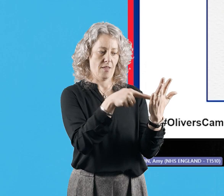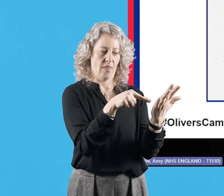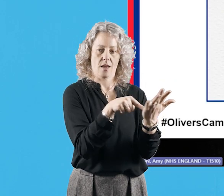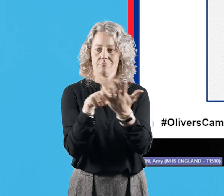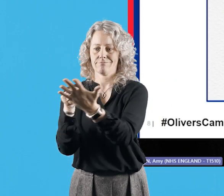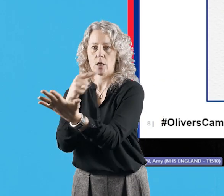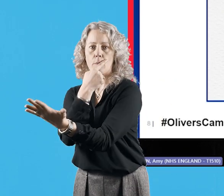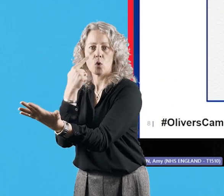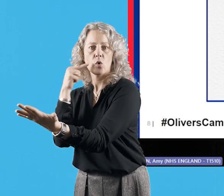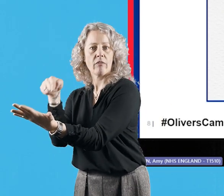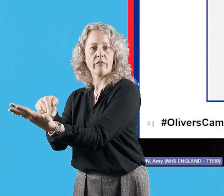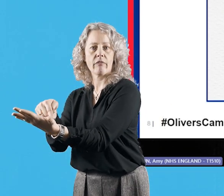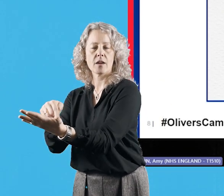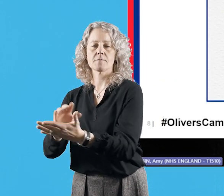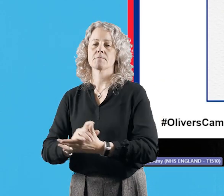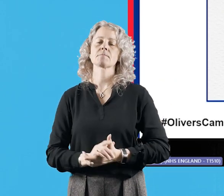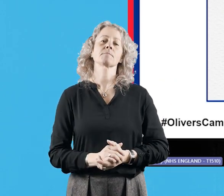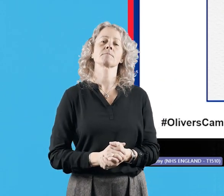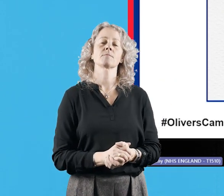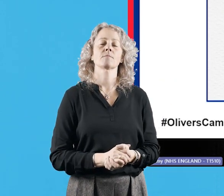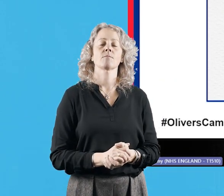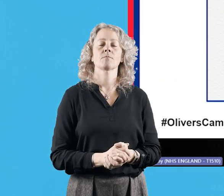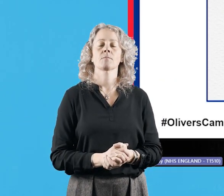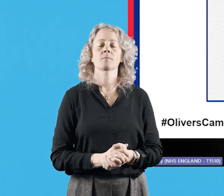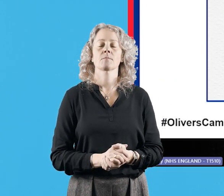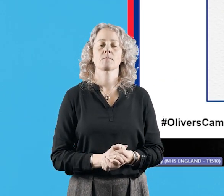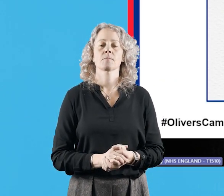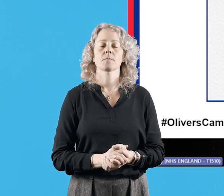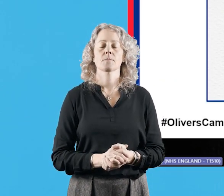meets the requirements. So that would be a benefit and reduce costs in the long run